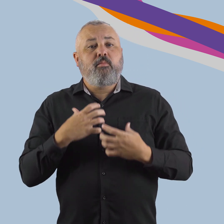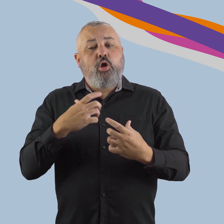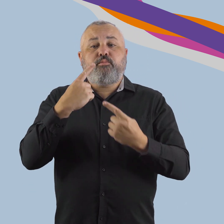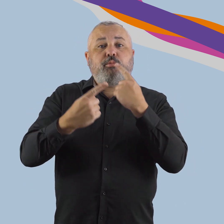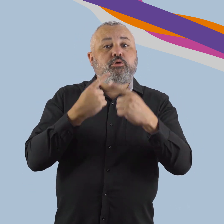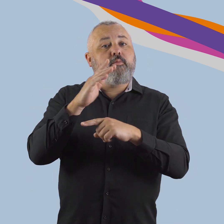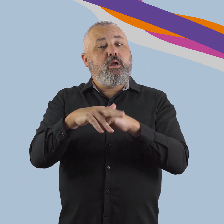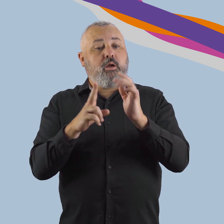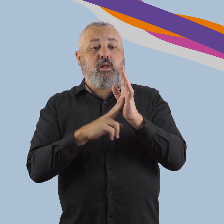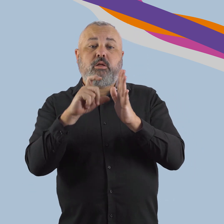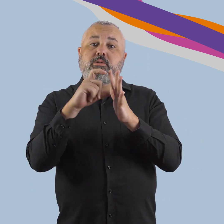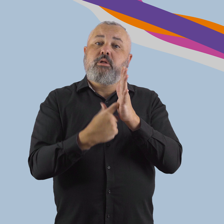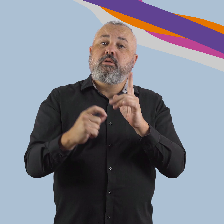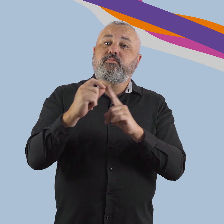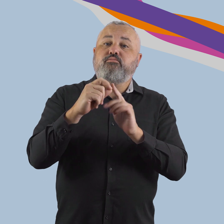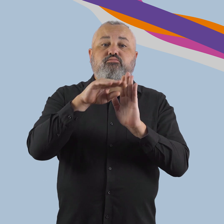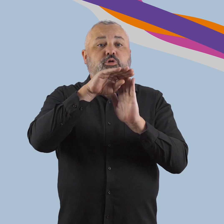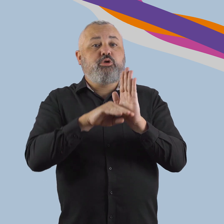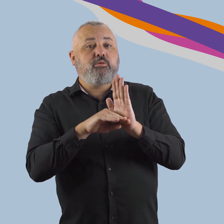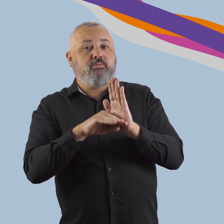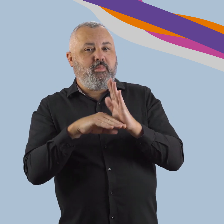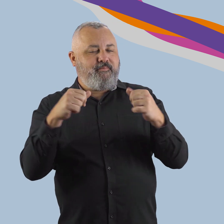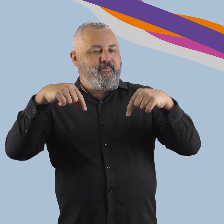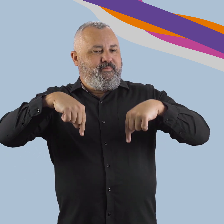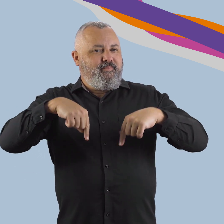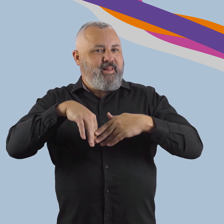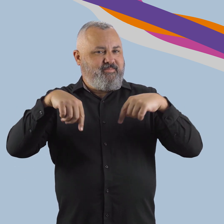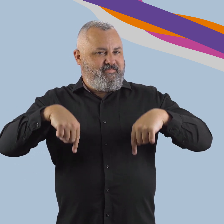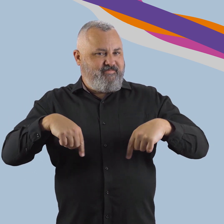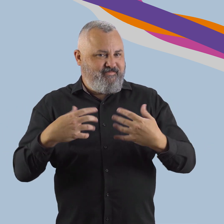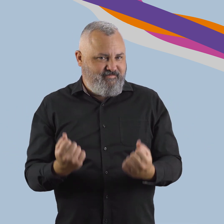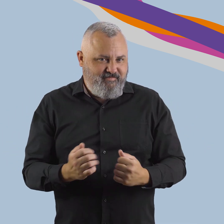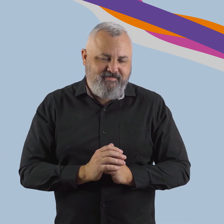There is more information about the NDRP Principles within this document,